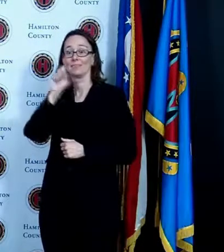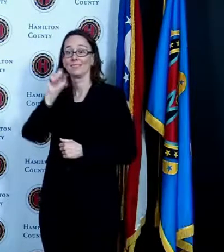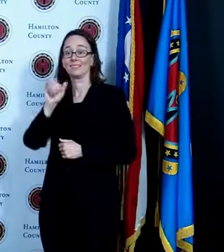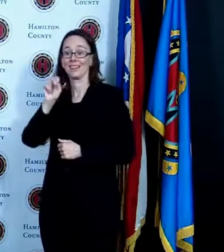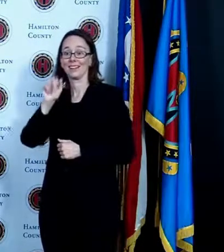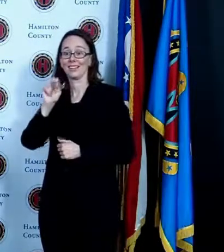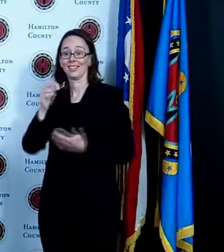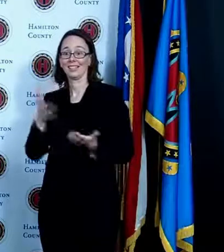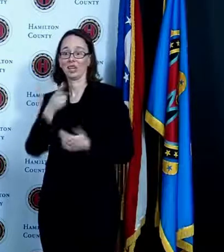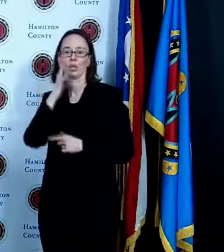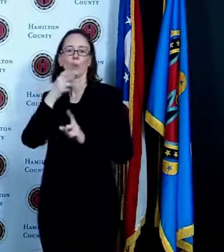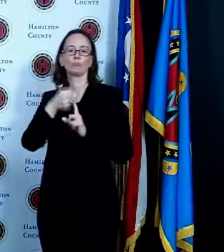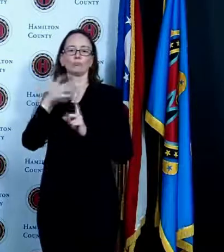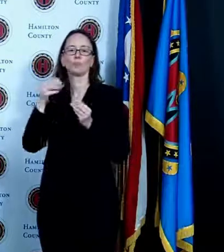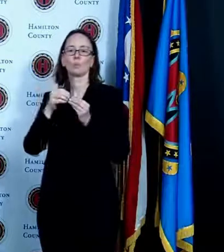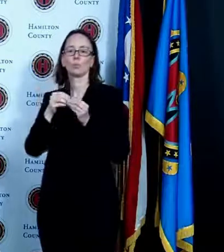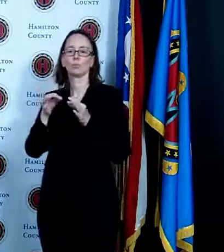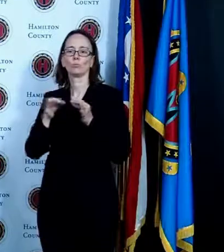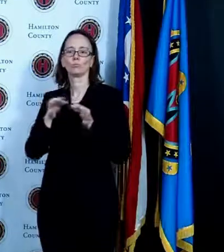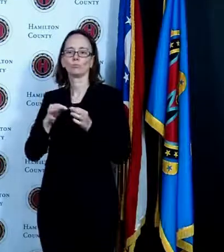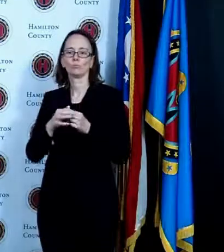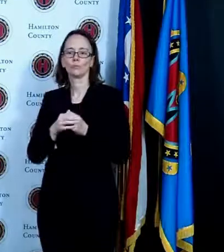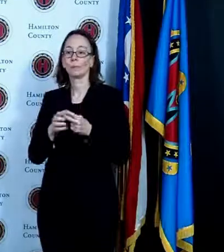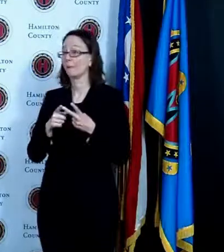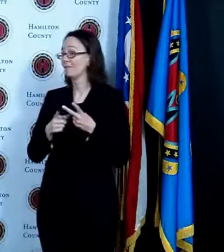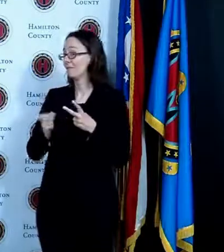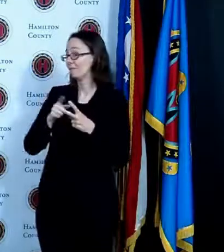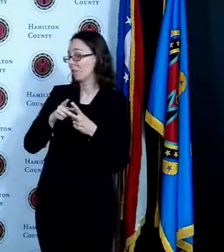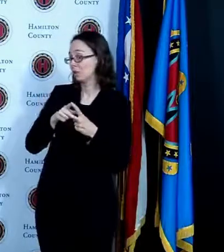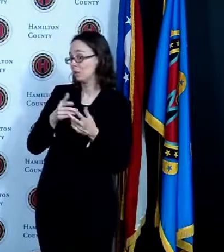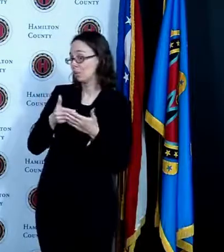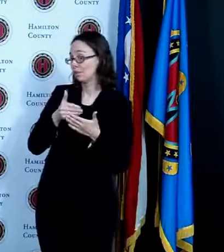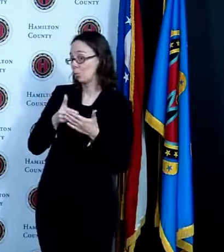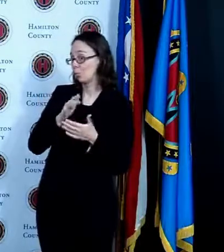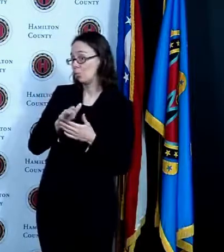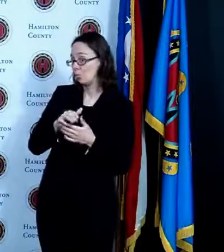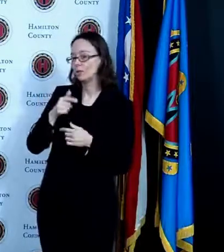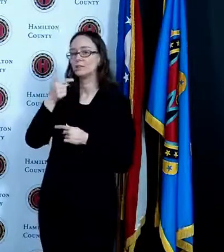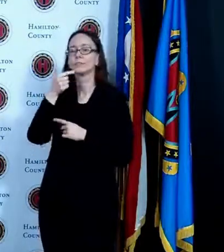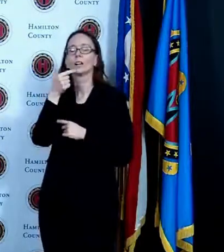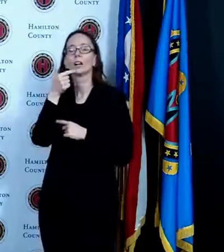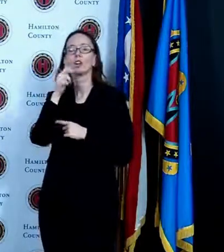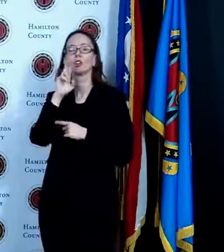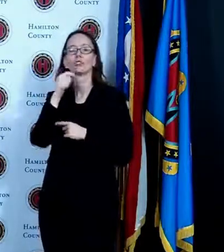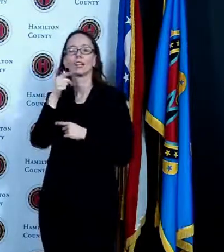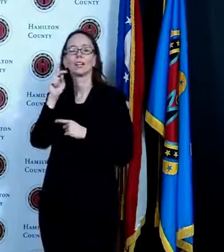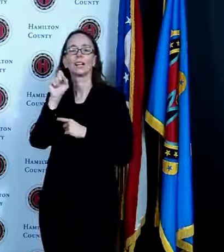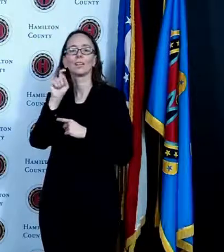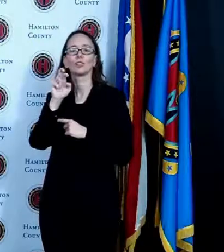Kesterman about the Covid-19 related information that he has